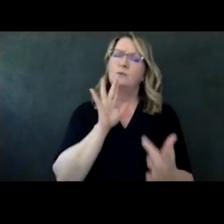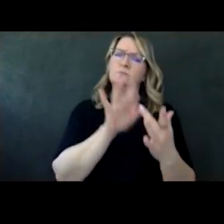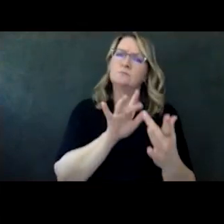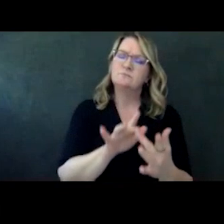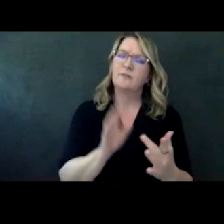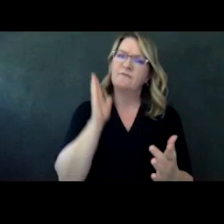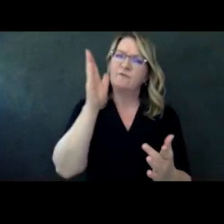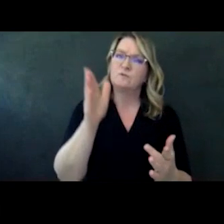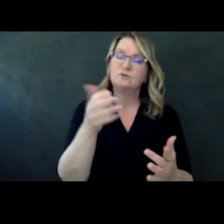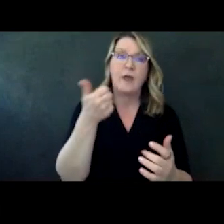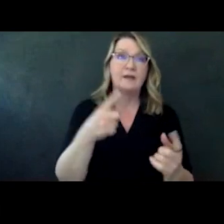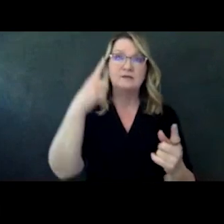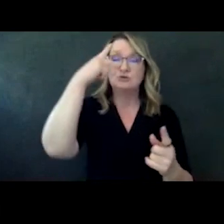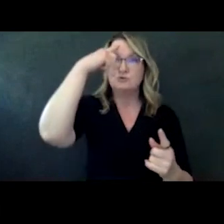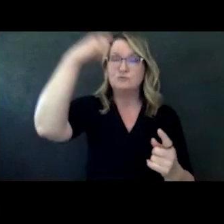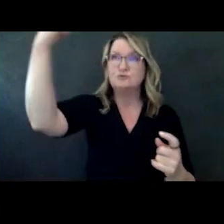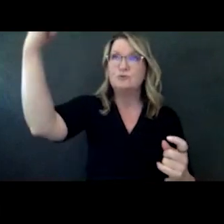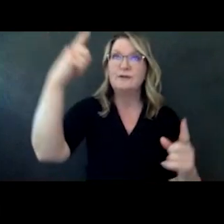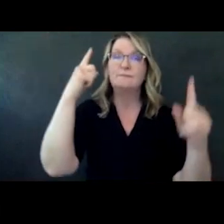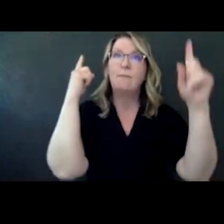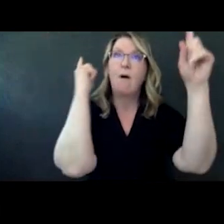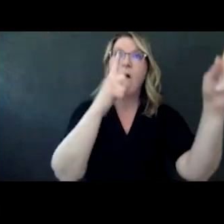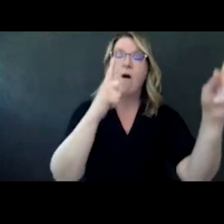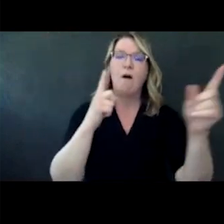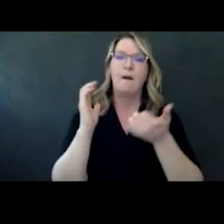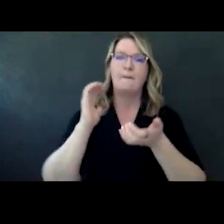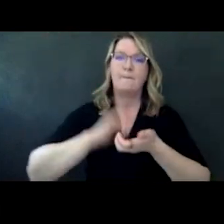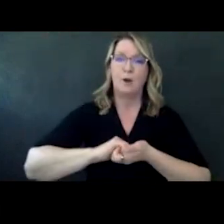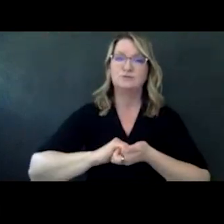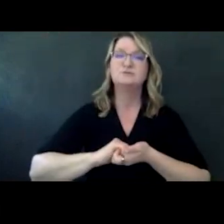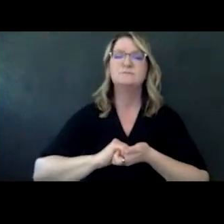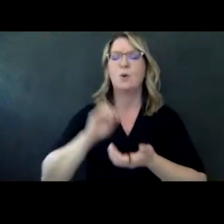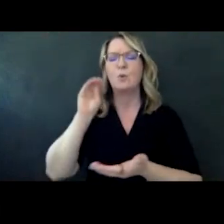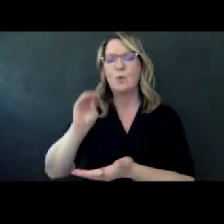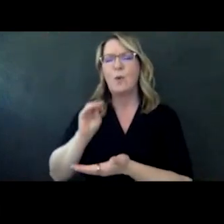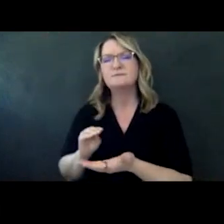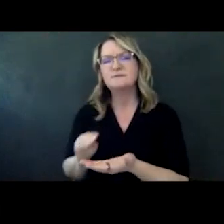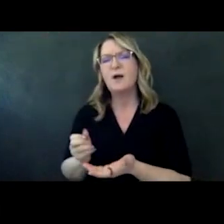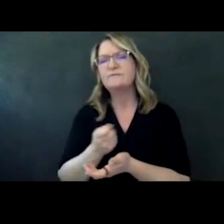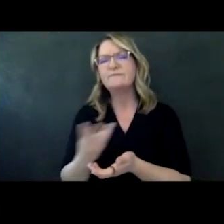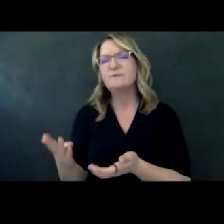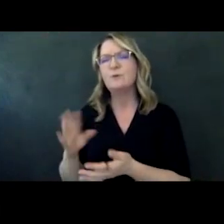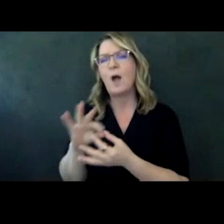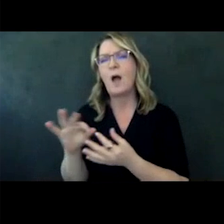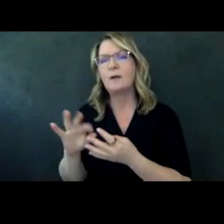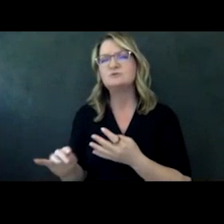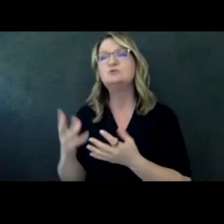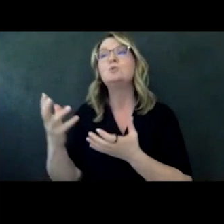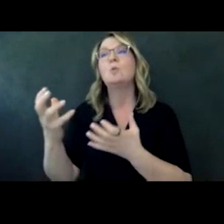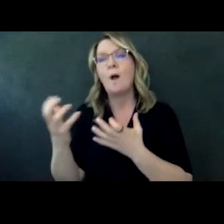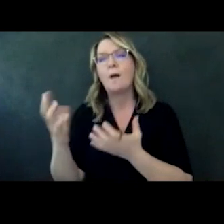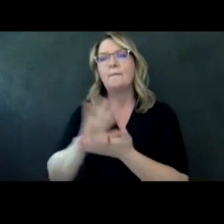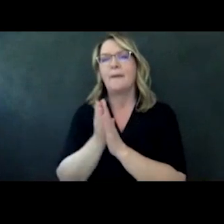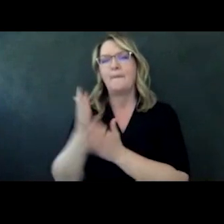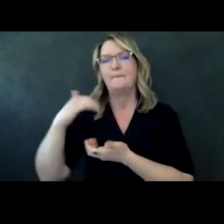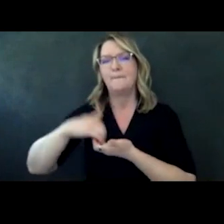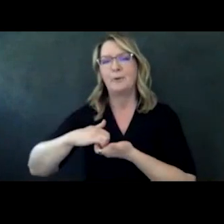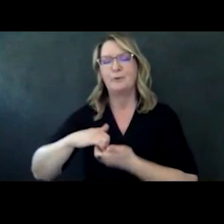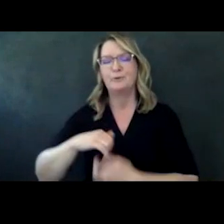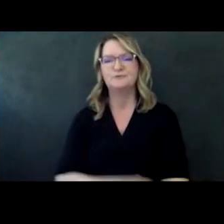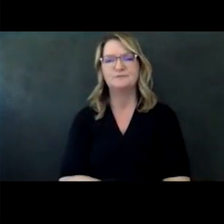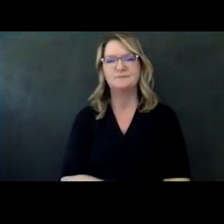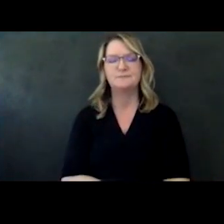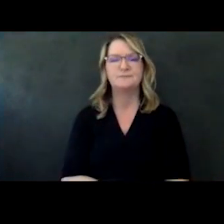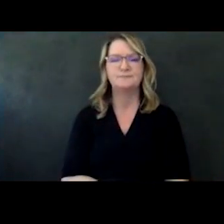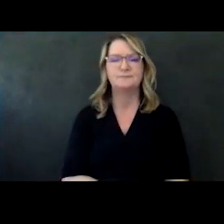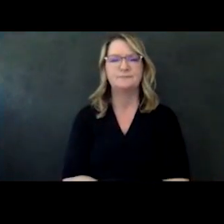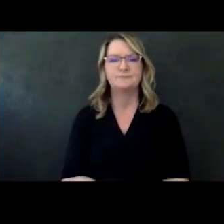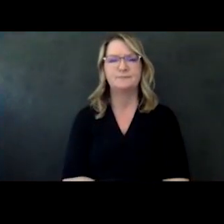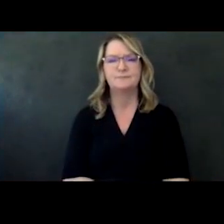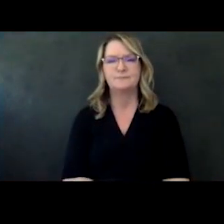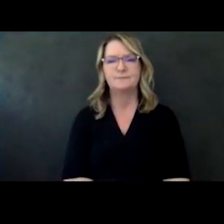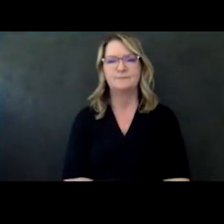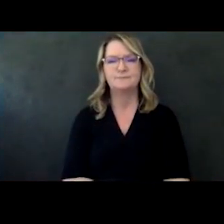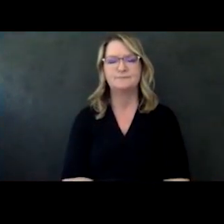come to mind? Take a moment to write down a few options. Now, look at what you've written down,